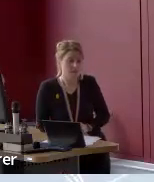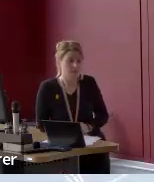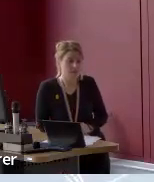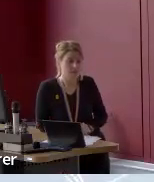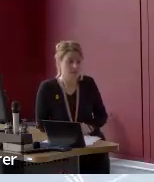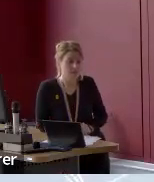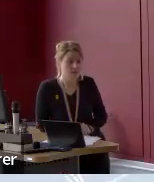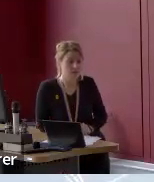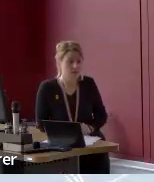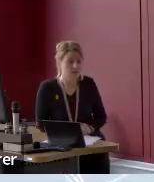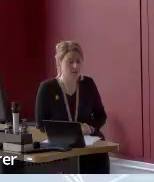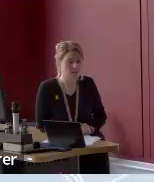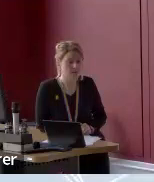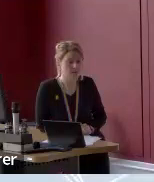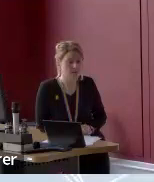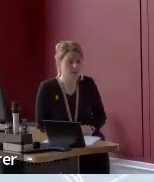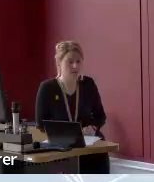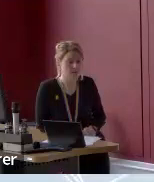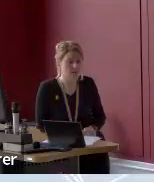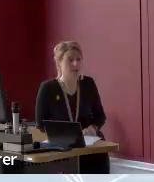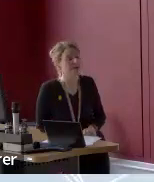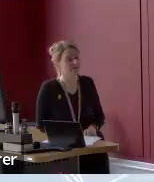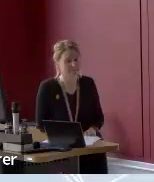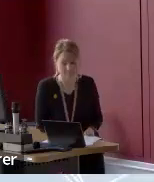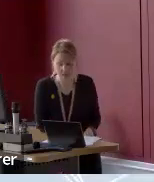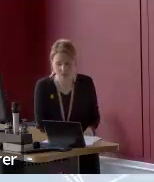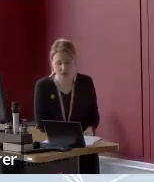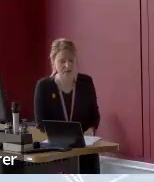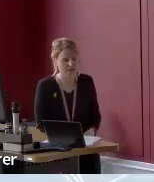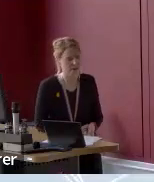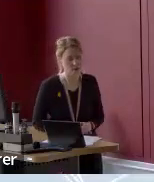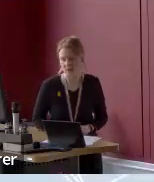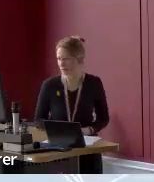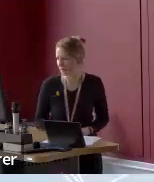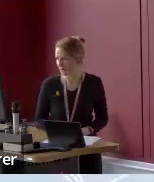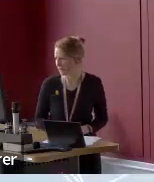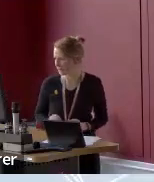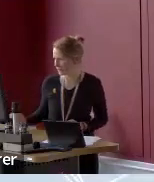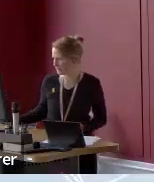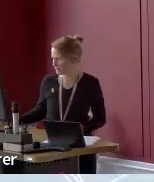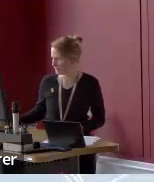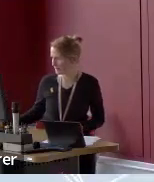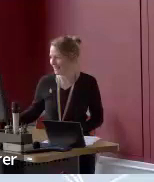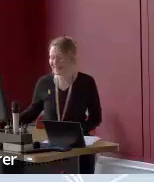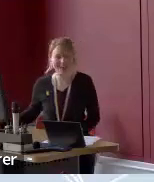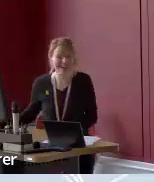your presentation as part of those resources. I'll share that. Thank you and if you put on.